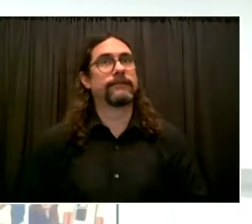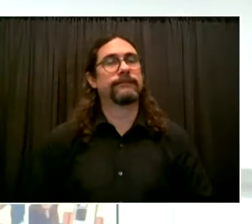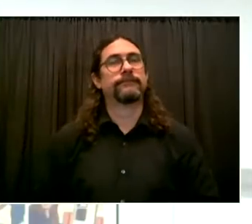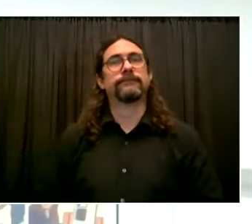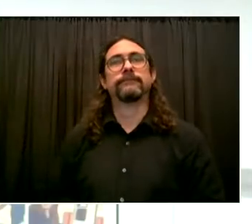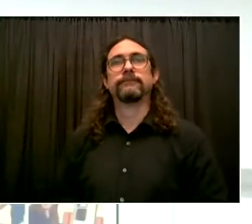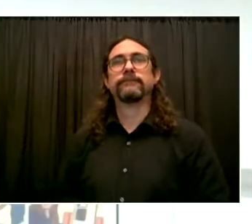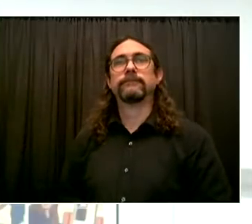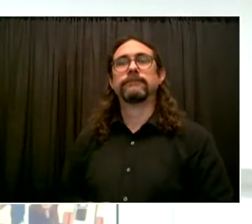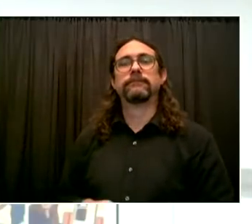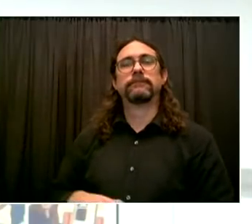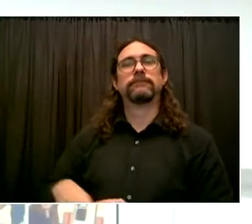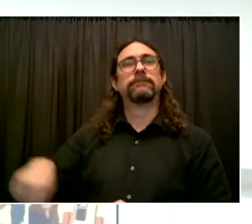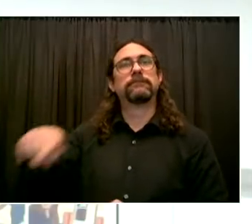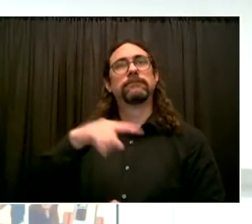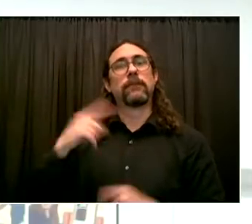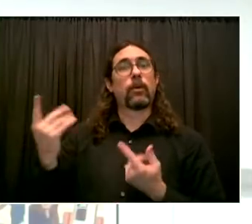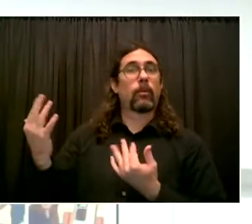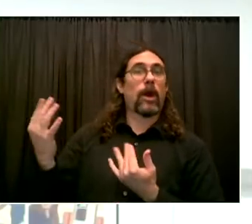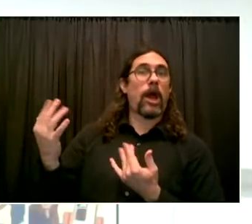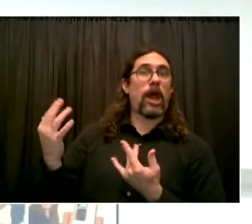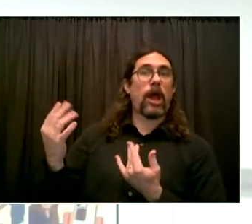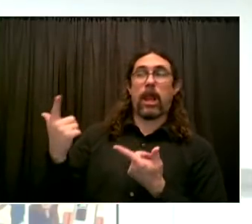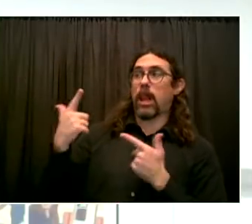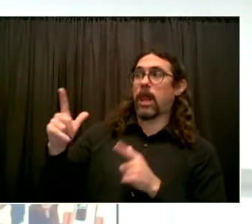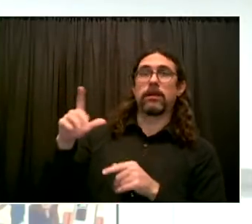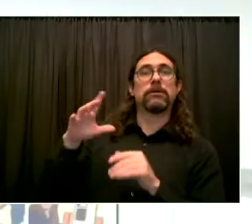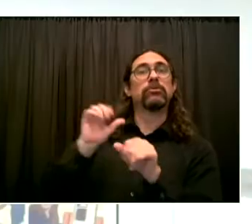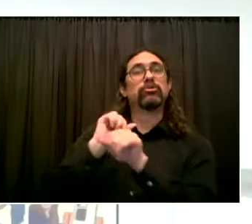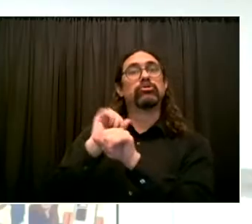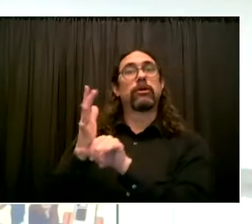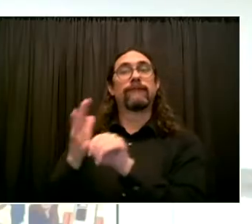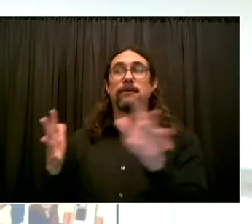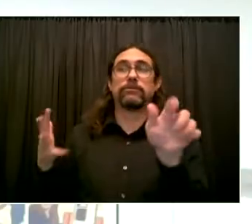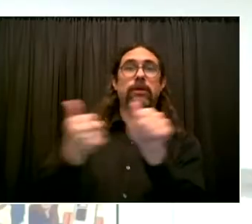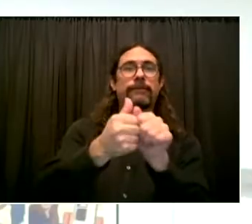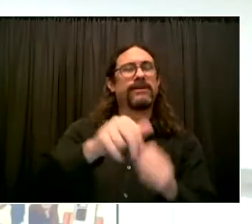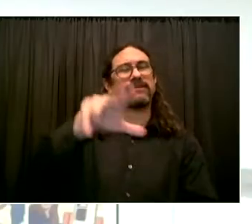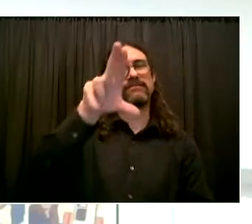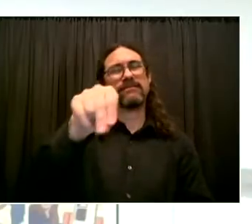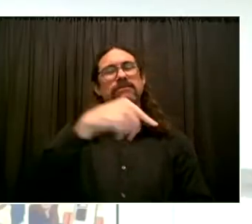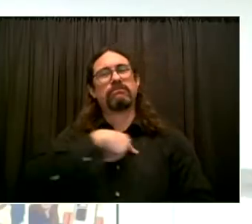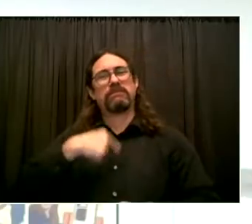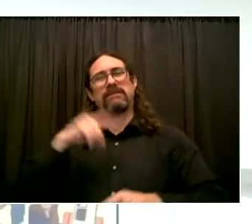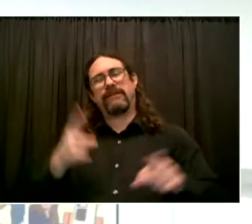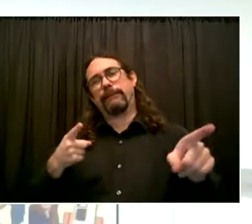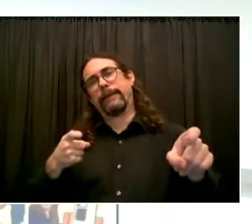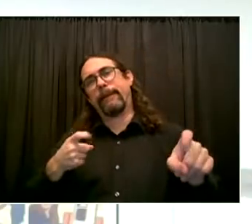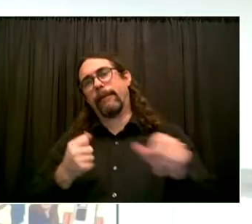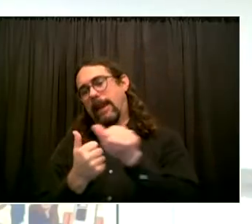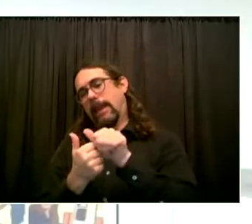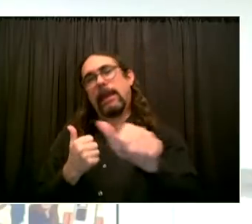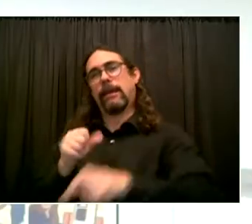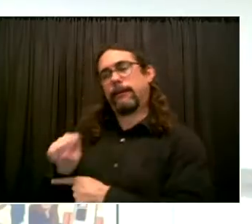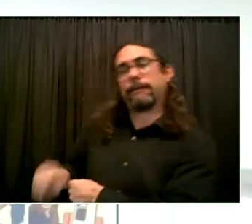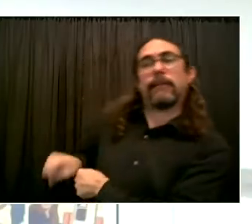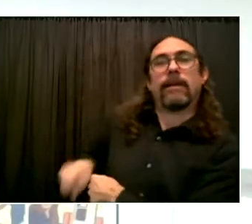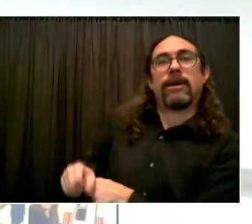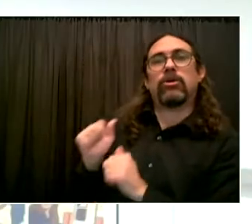COMES TO DECISIVE ACTION ON COVID-19. WE HAVE TO BE EVEN MORE RELENTLE SSTHAN THE VIRUS. I AM SO PROUD THAT ALL NEW YORKERS HAVE